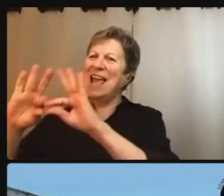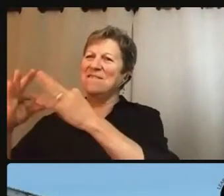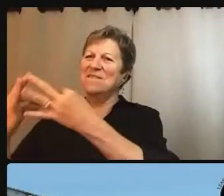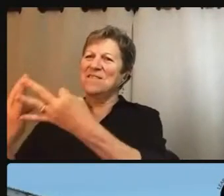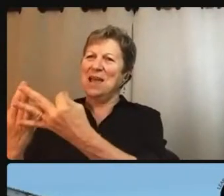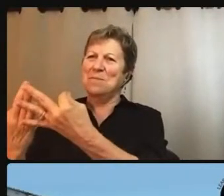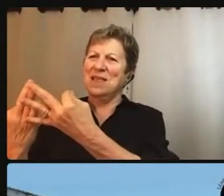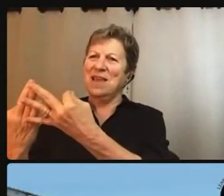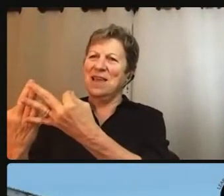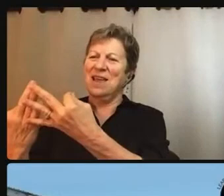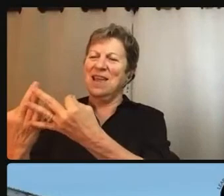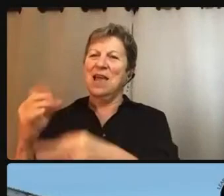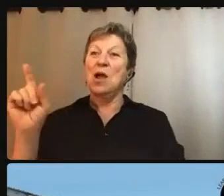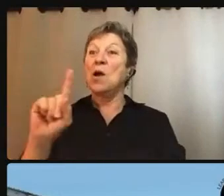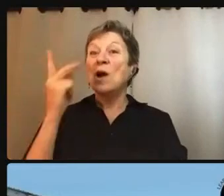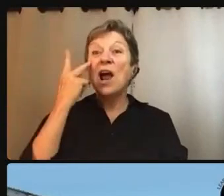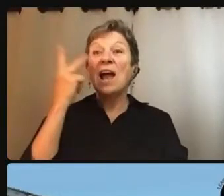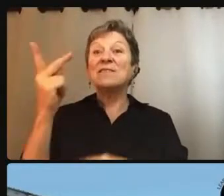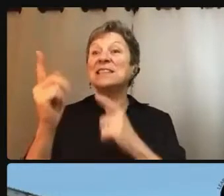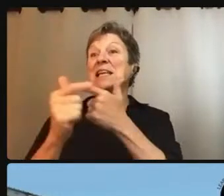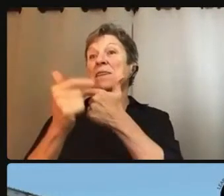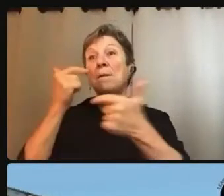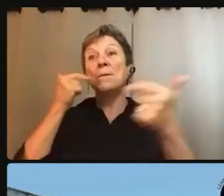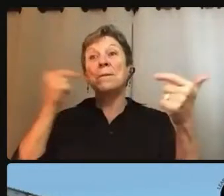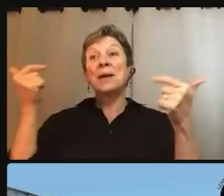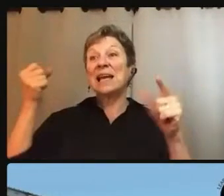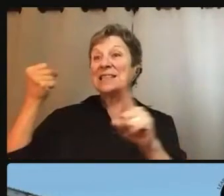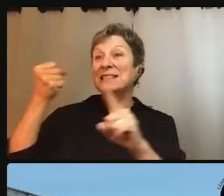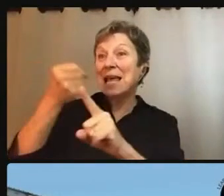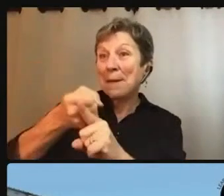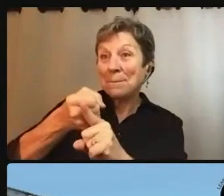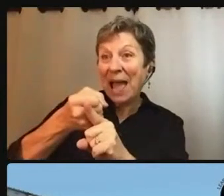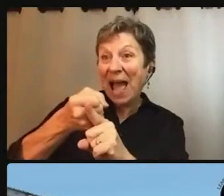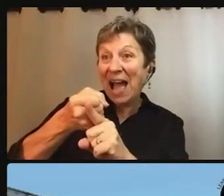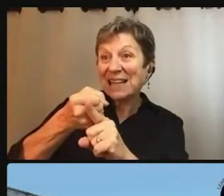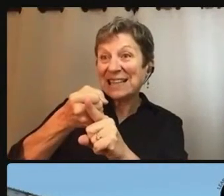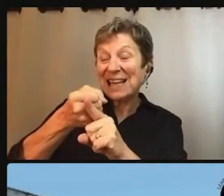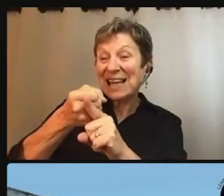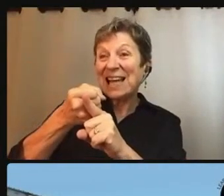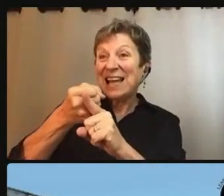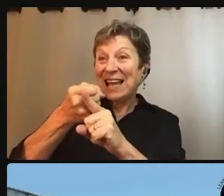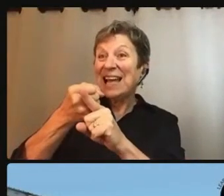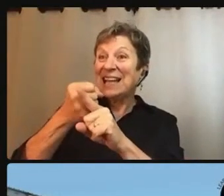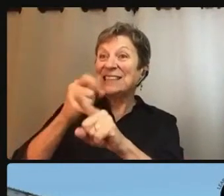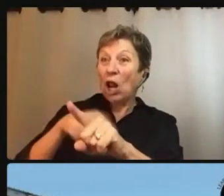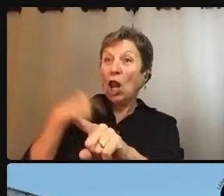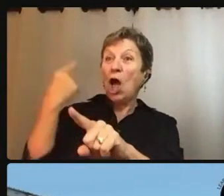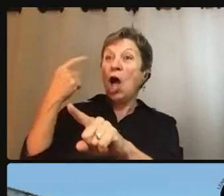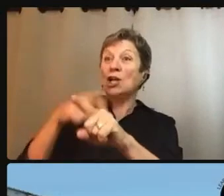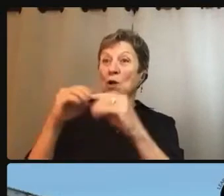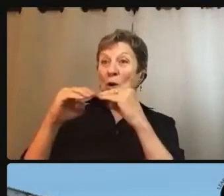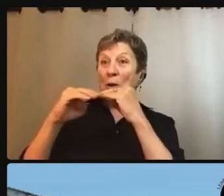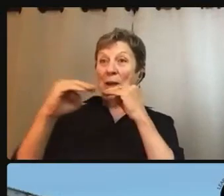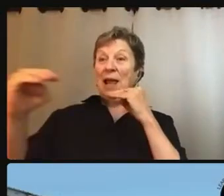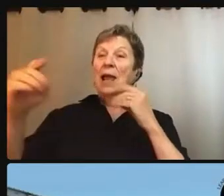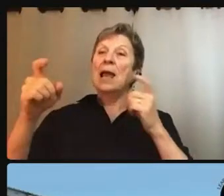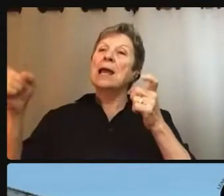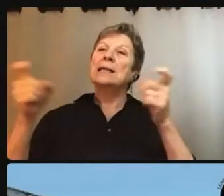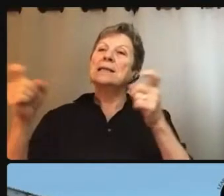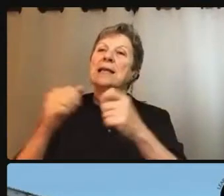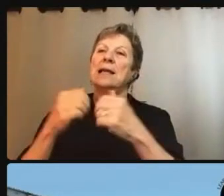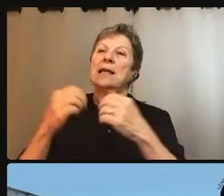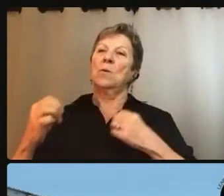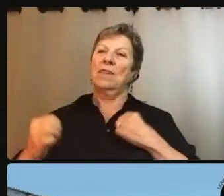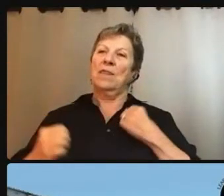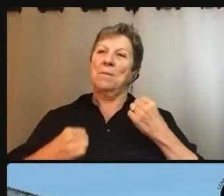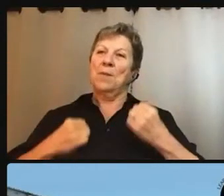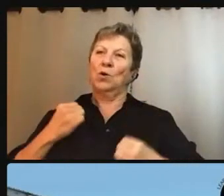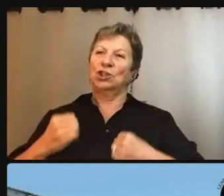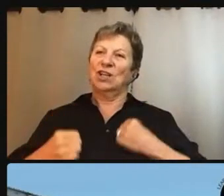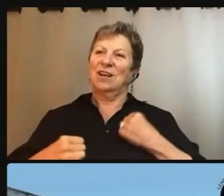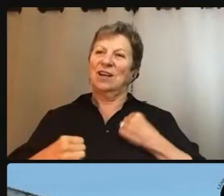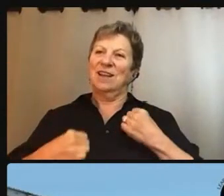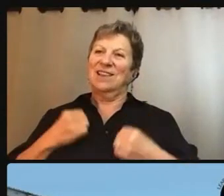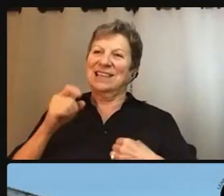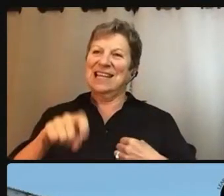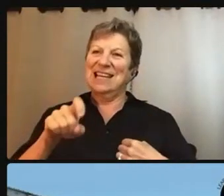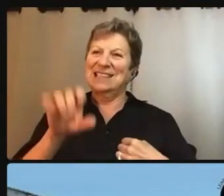AND SO IT'S WHERE I'VE SEEN